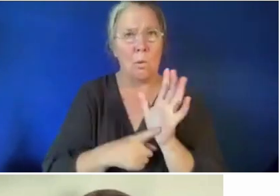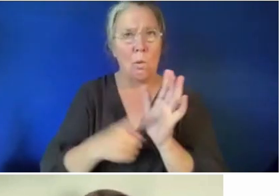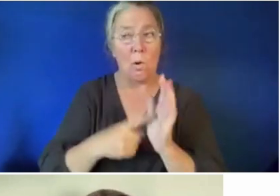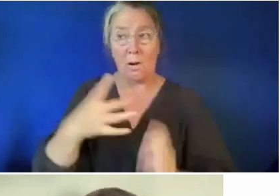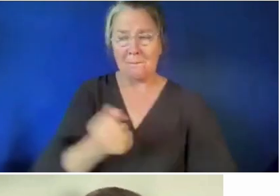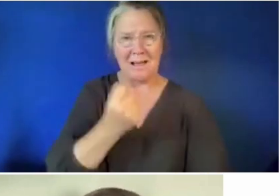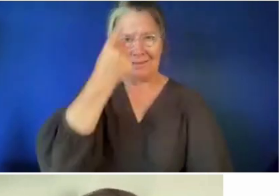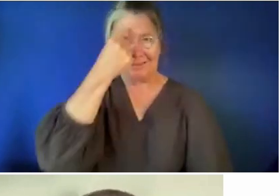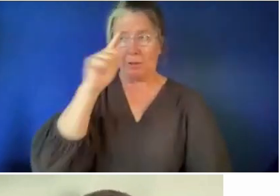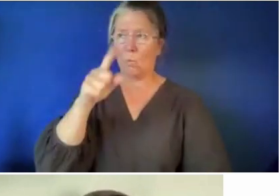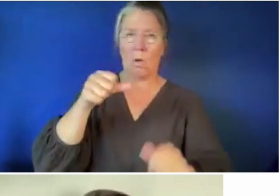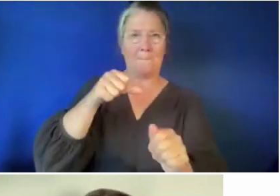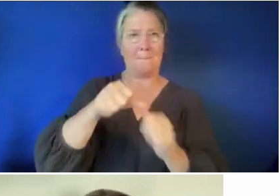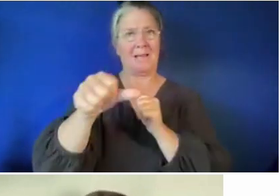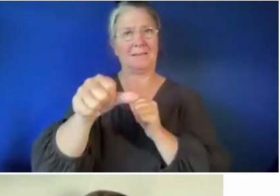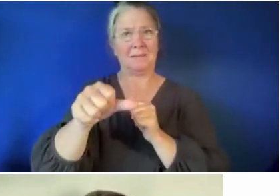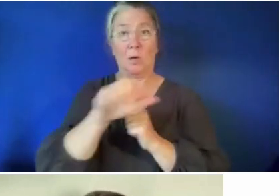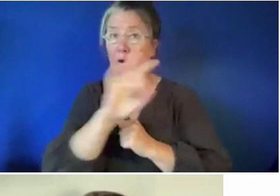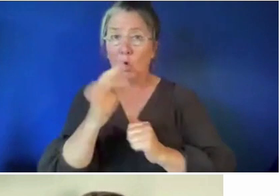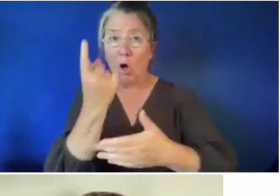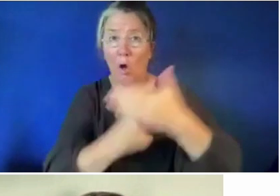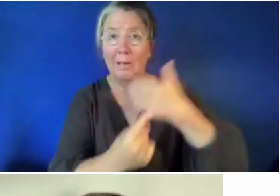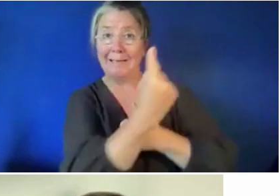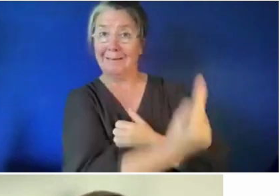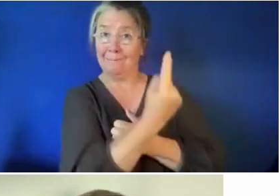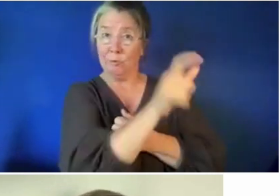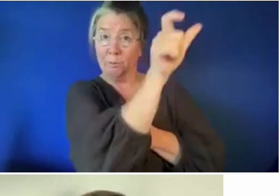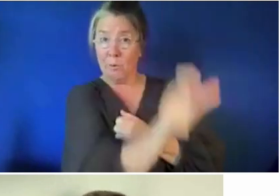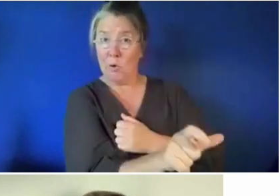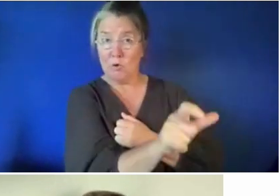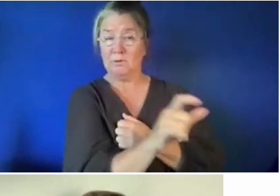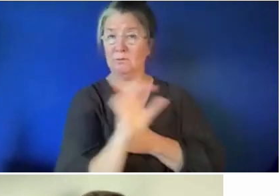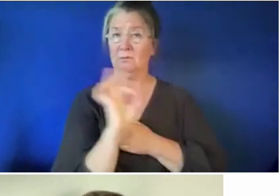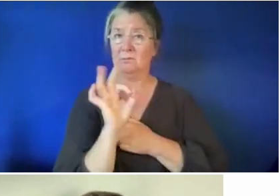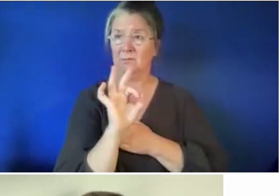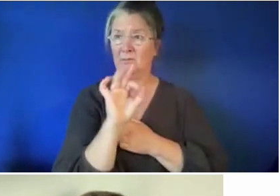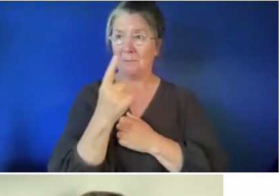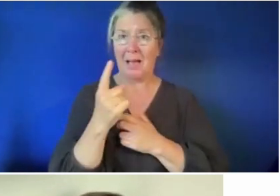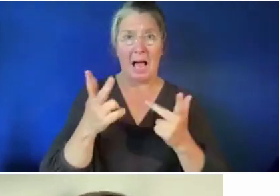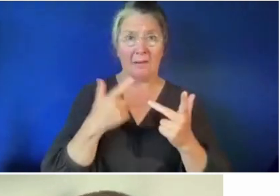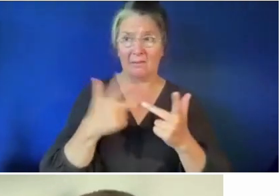but for the service as a whole in the end it to really make progress, I suspect.